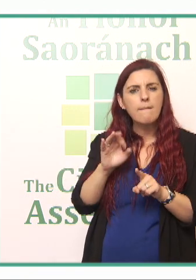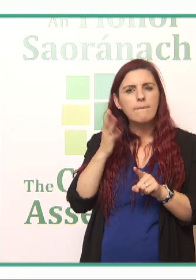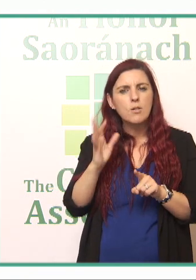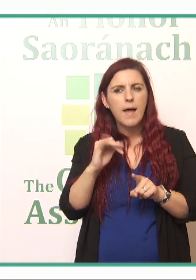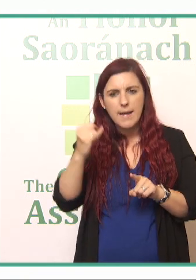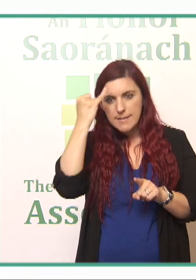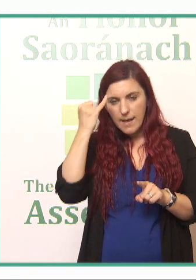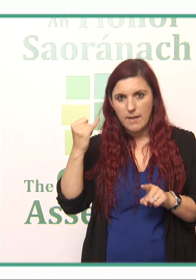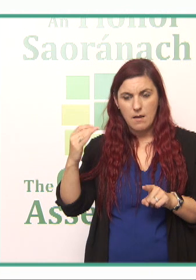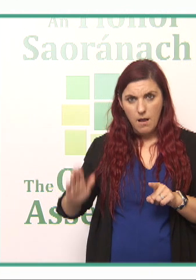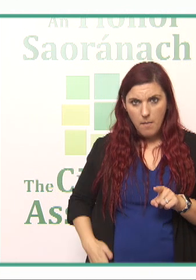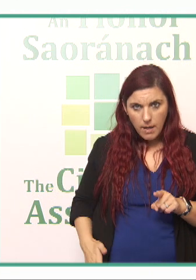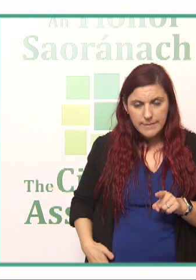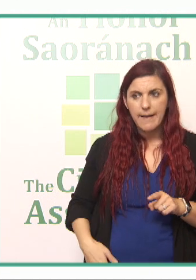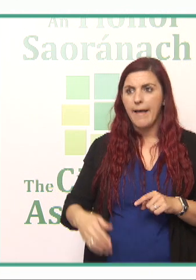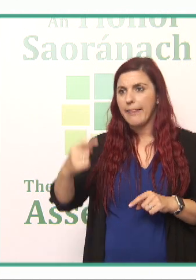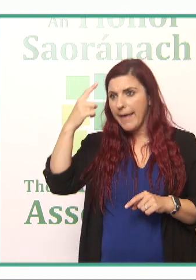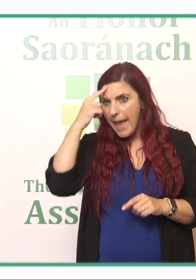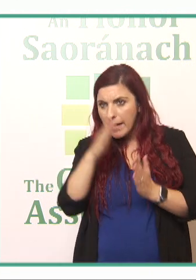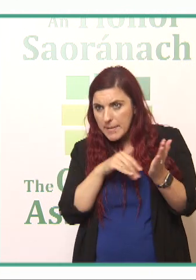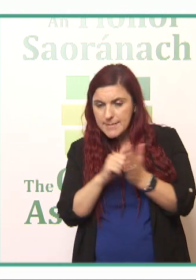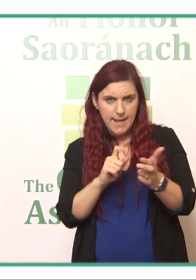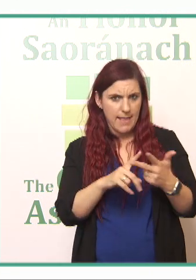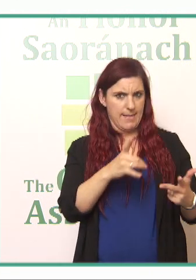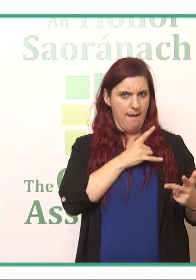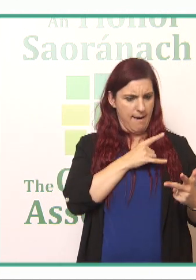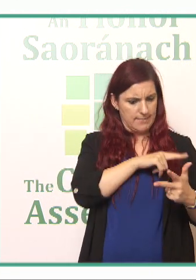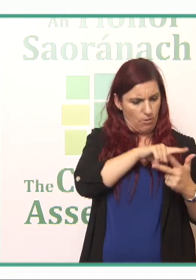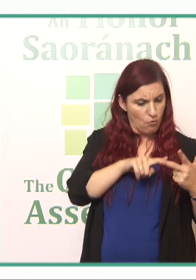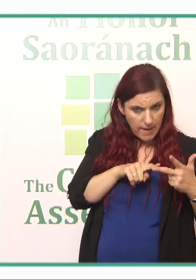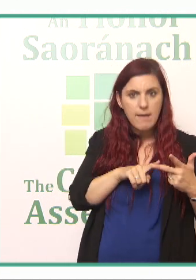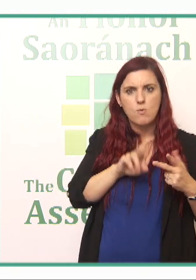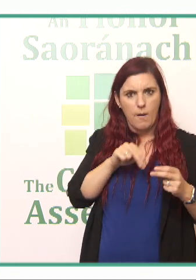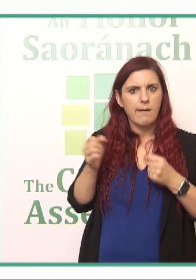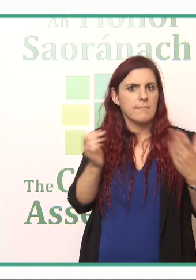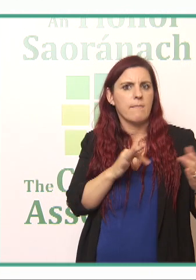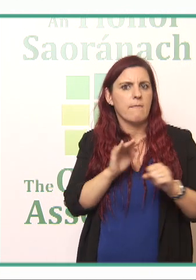the pocket The Head and the Heart that you can really deliver for nature and for people um so I